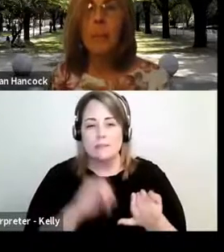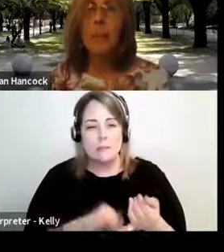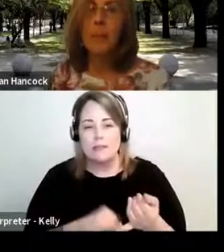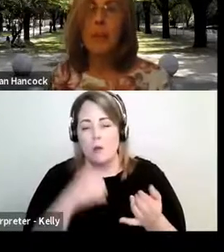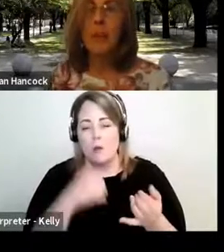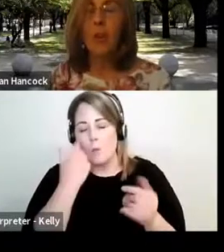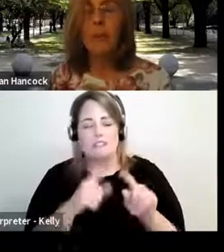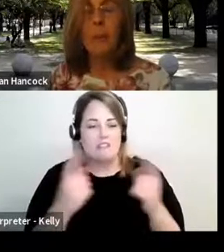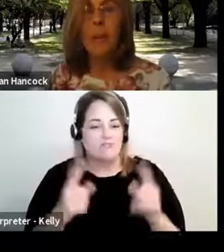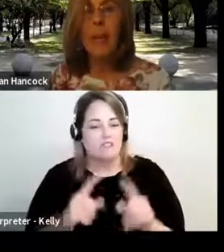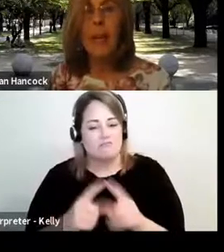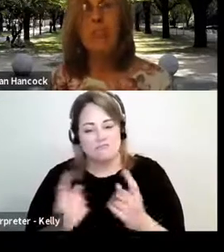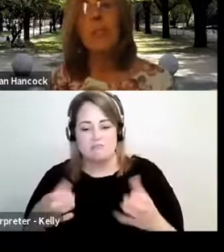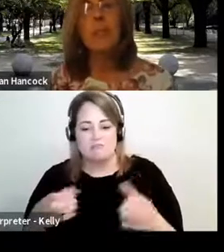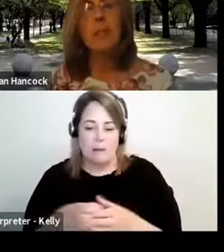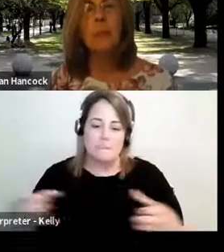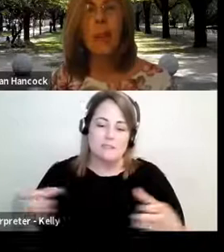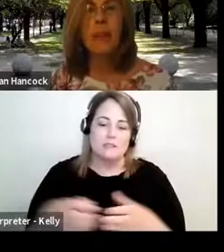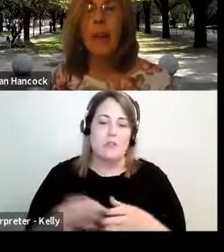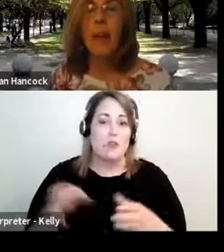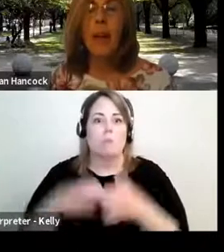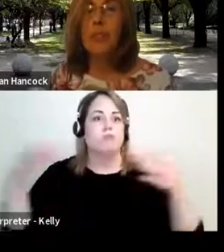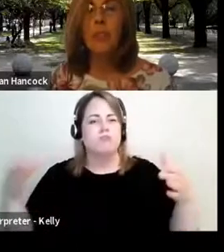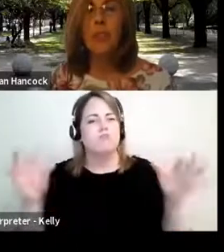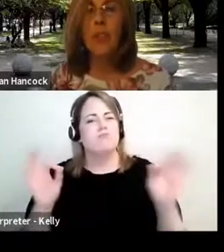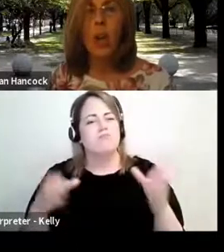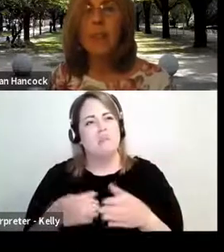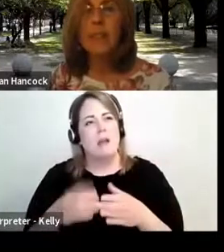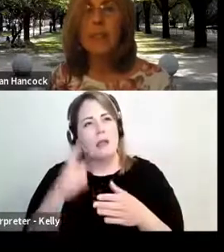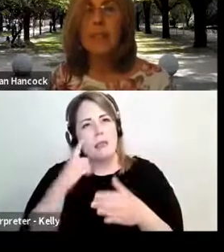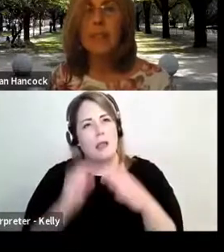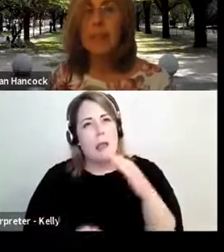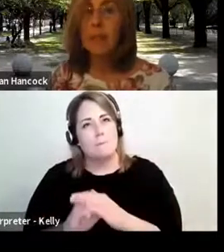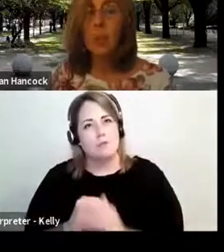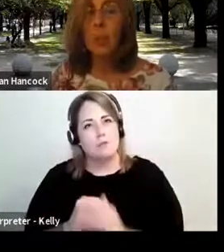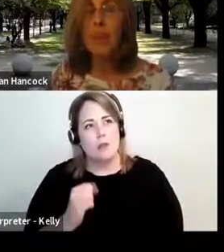Generally they’re not large numbers. We’ve had up to nine participants in semester one,